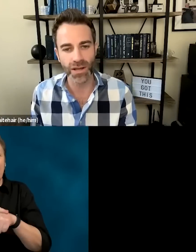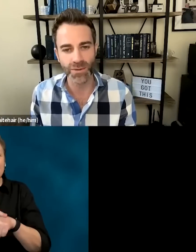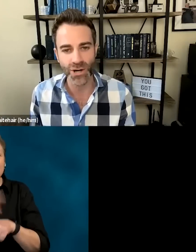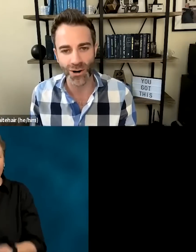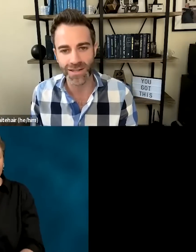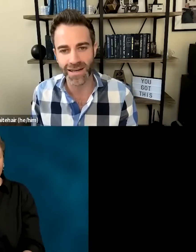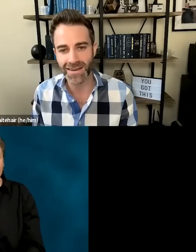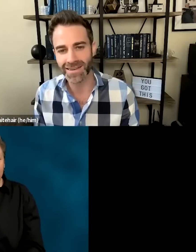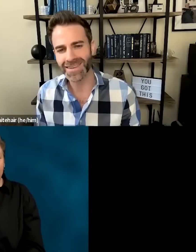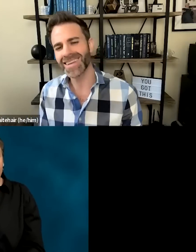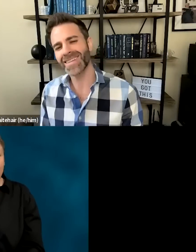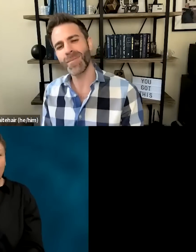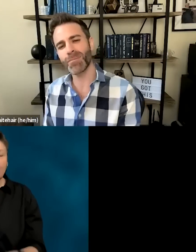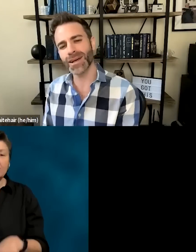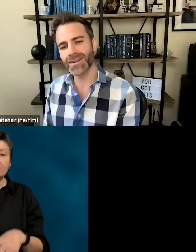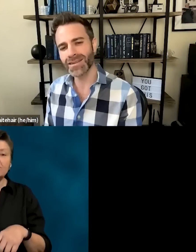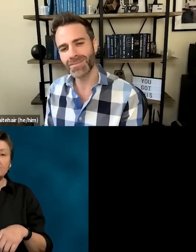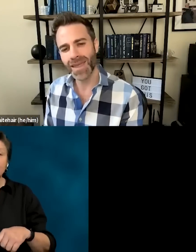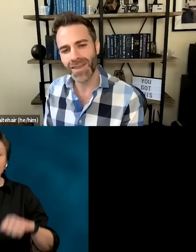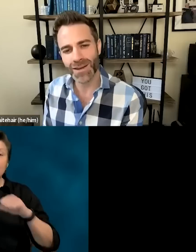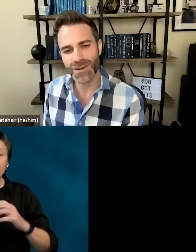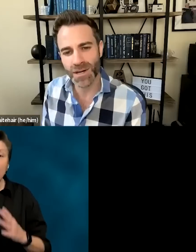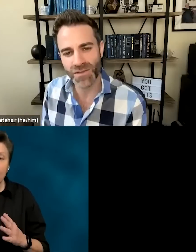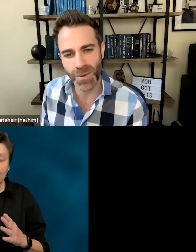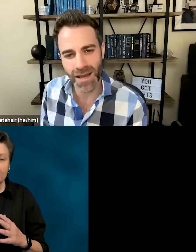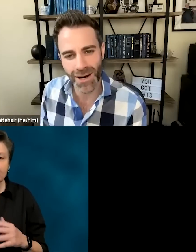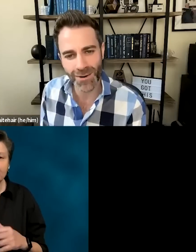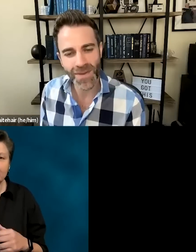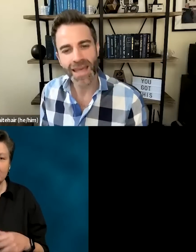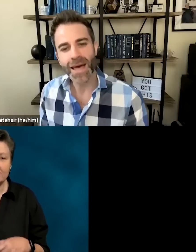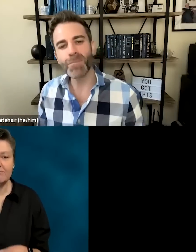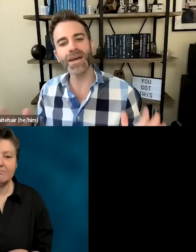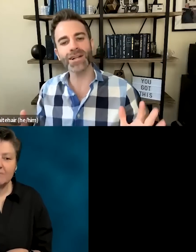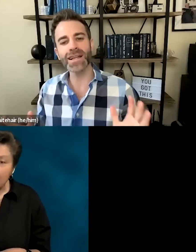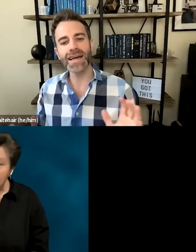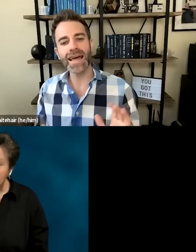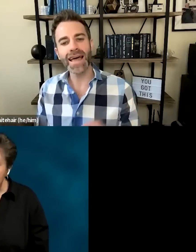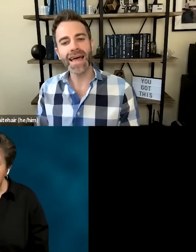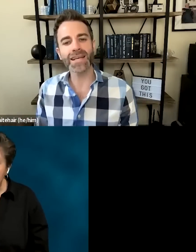William Charlton. Bill, thank you so much for being here. Bill. - Thank you.